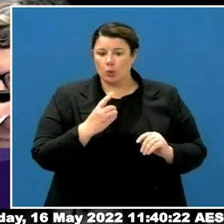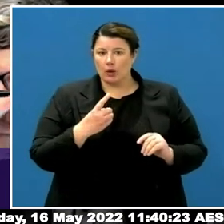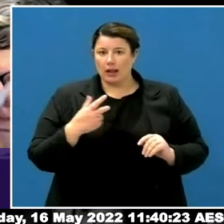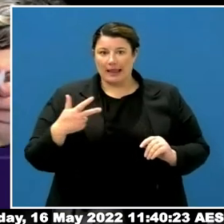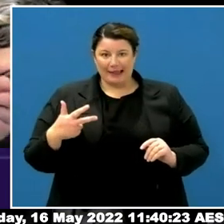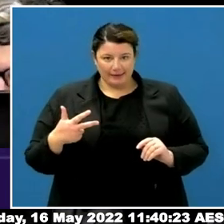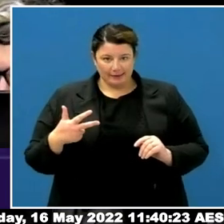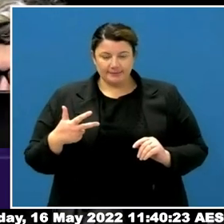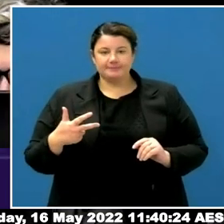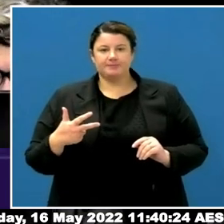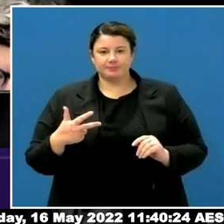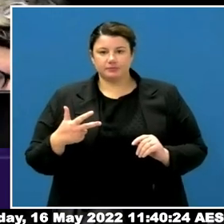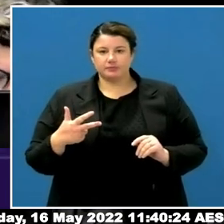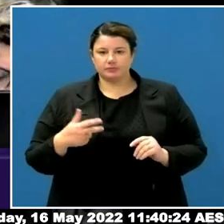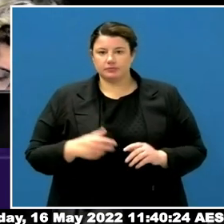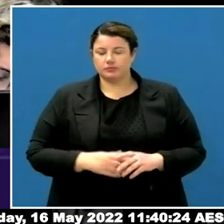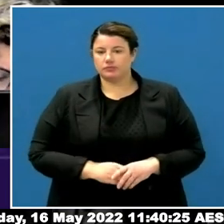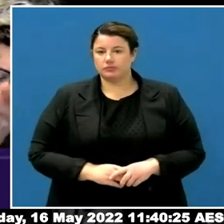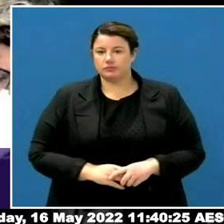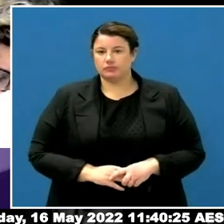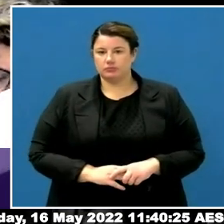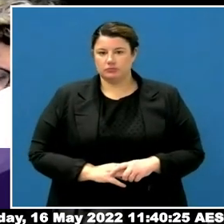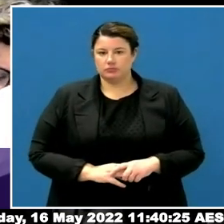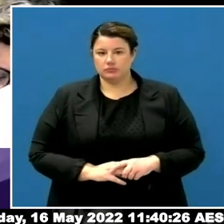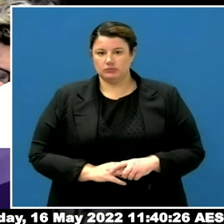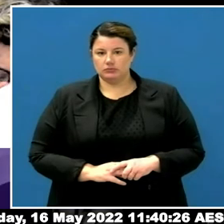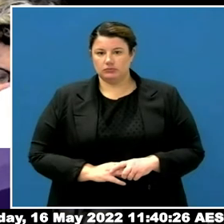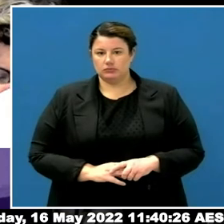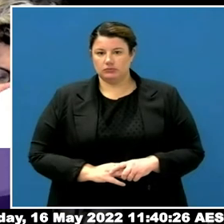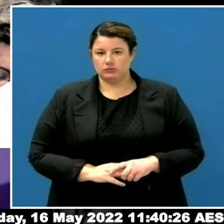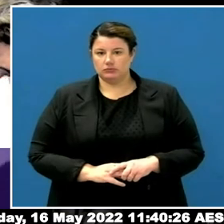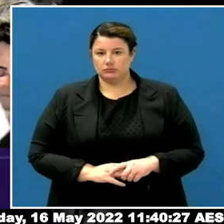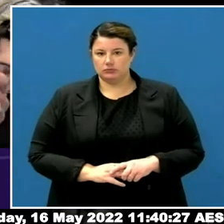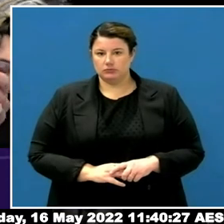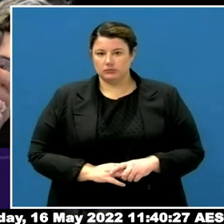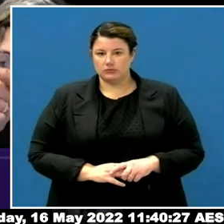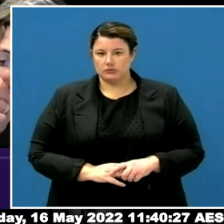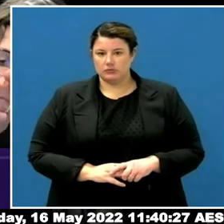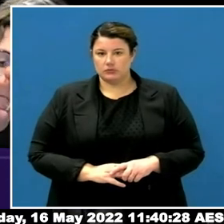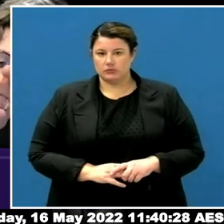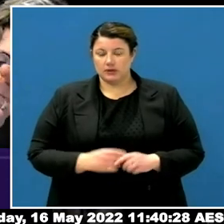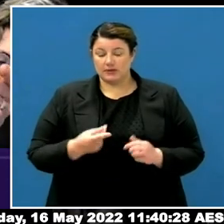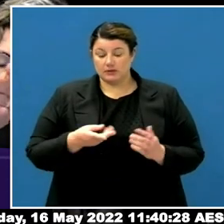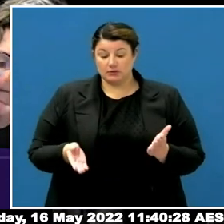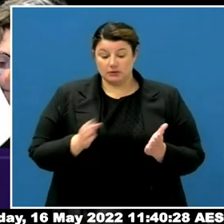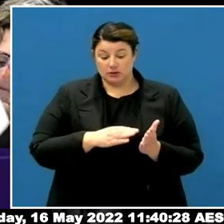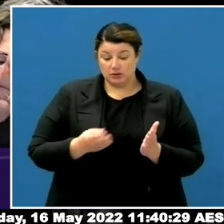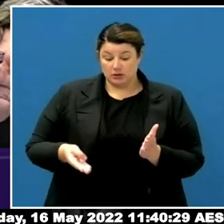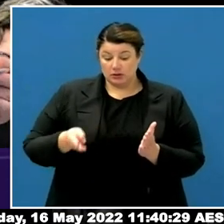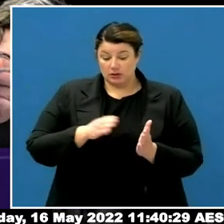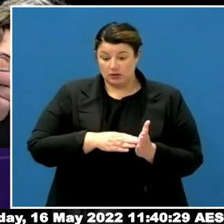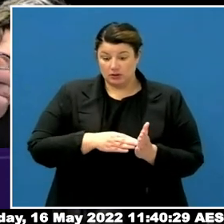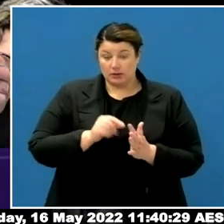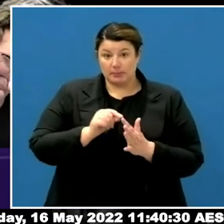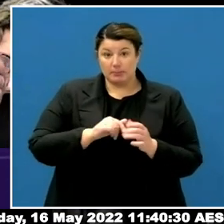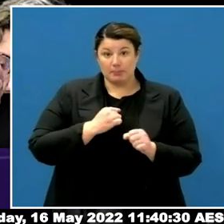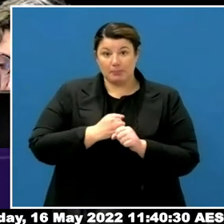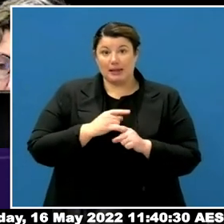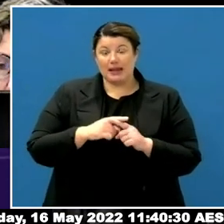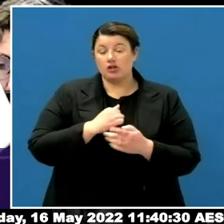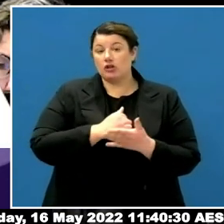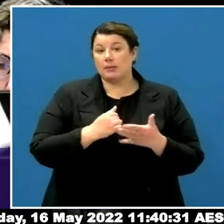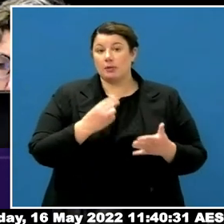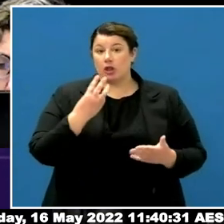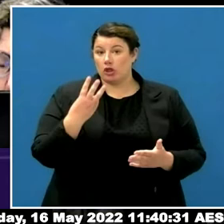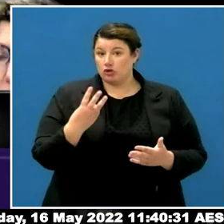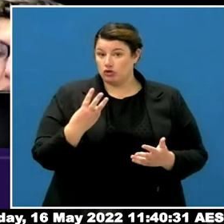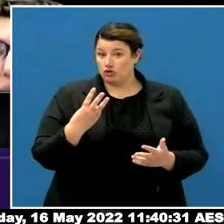And if I take the - if I go two pages over to page 3 of 12, the very top,